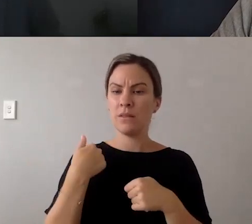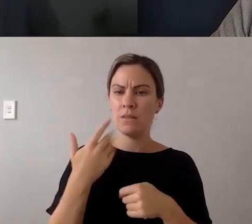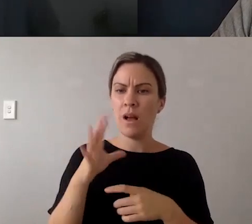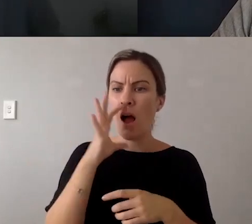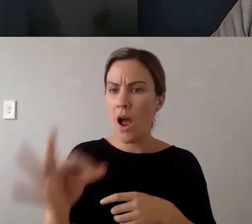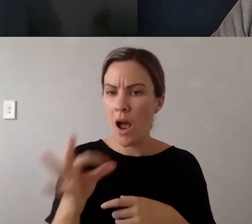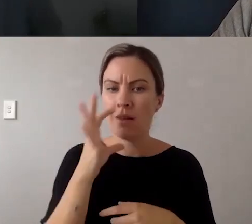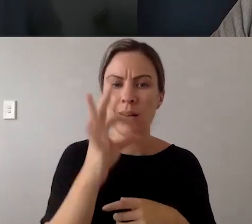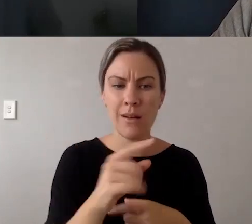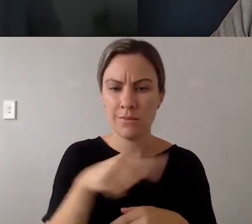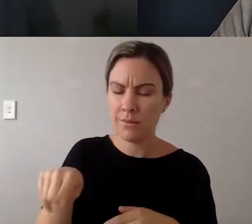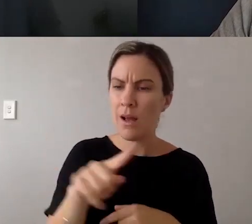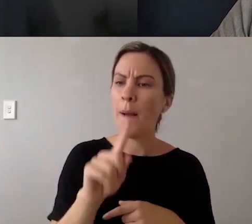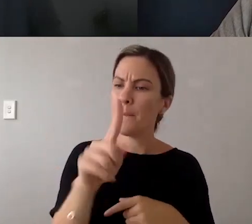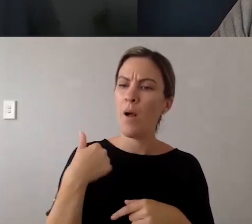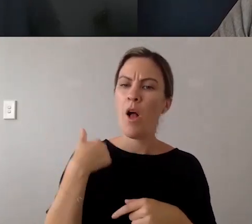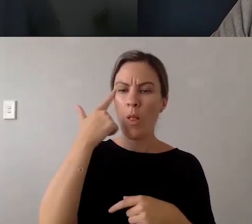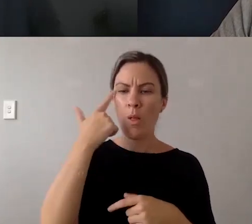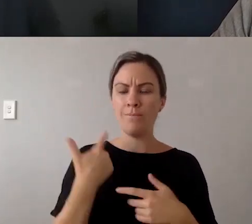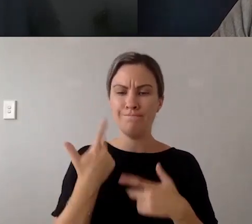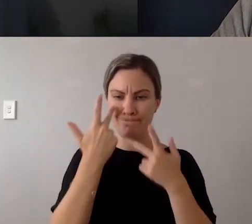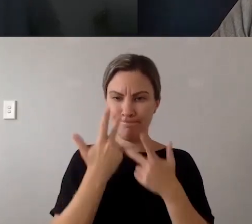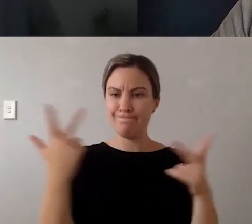feeling, because - for the vulnerability to be interpreted as